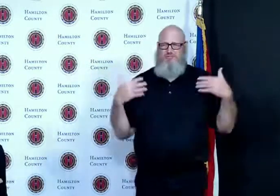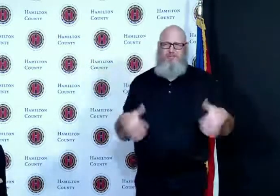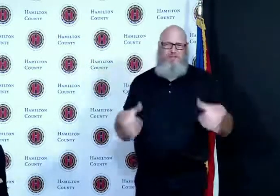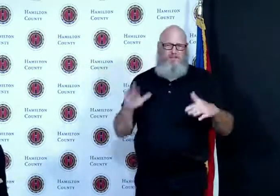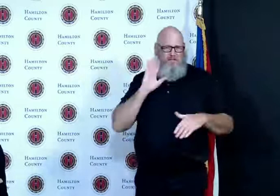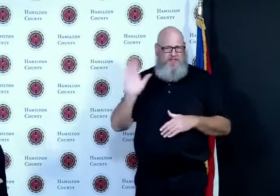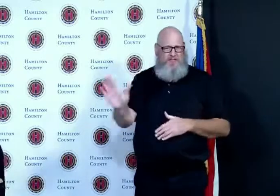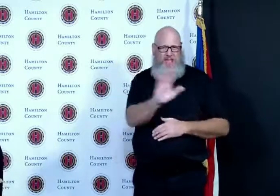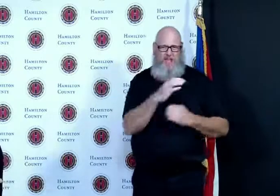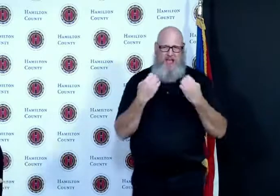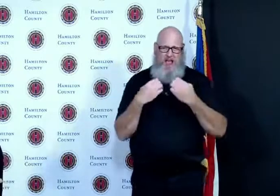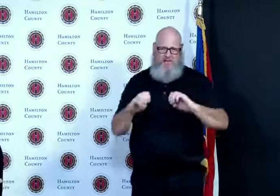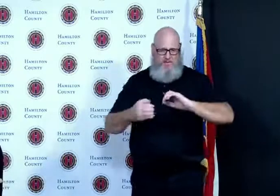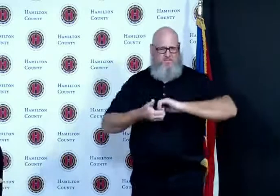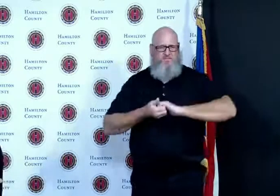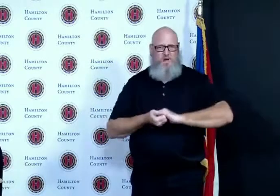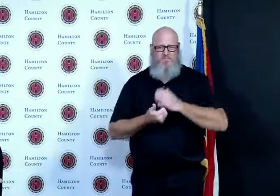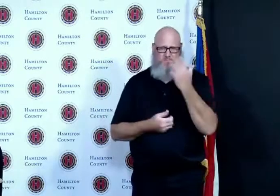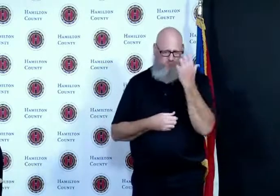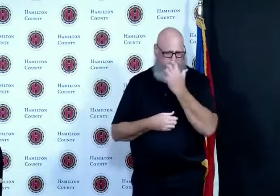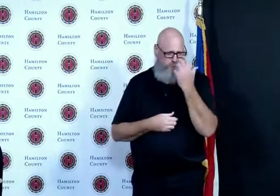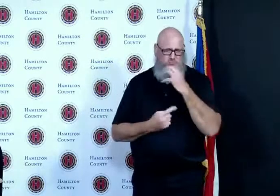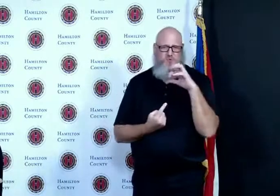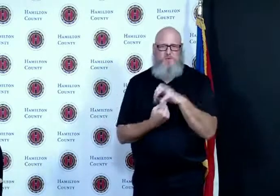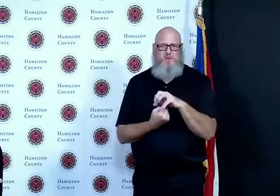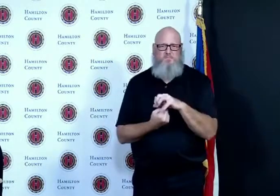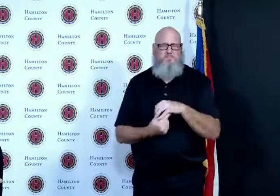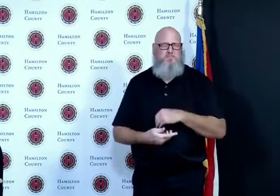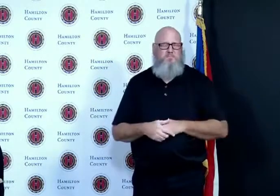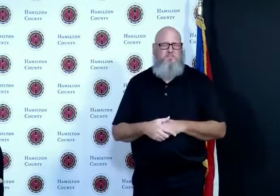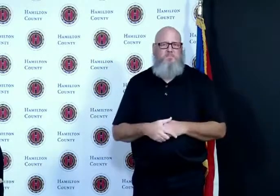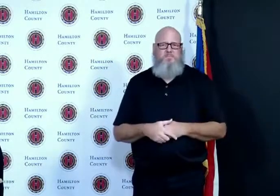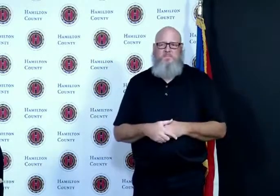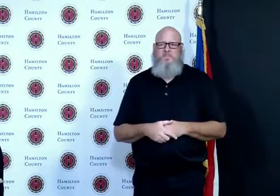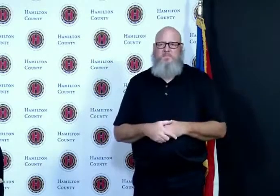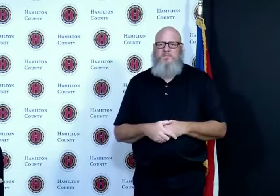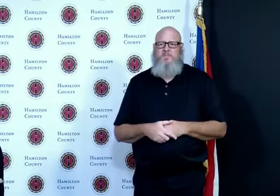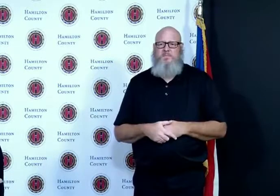questions thanks Commissioner up first Anne Saker with the Enquirer has questions for you Greg